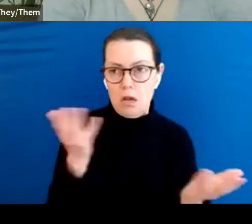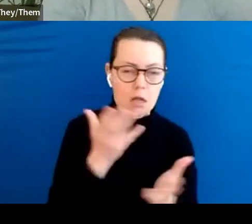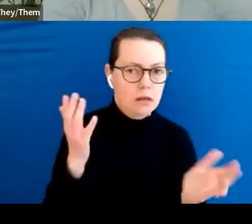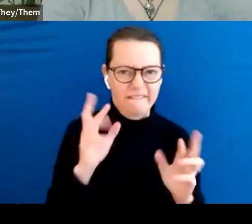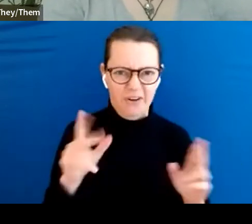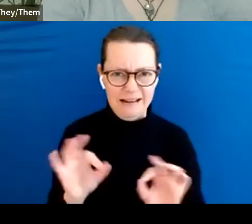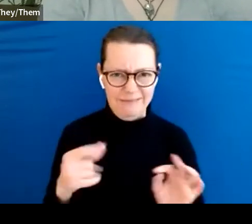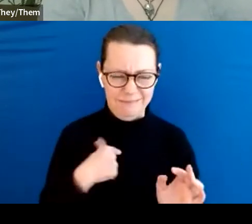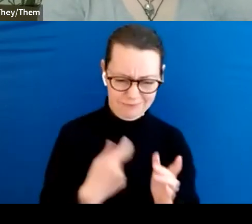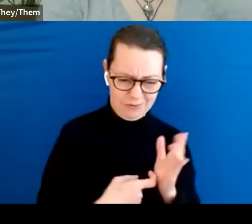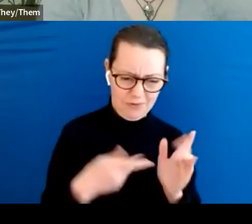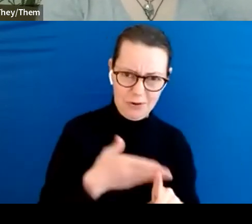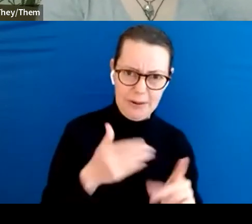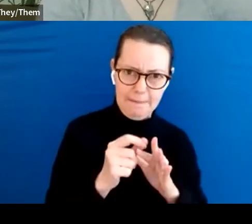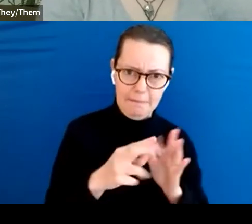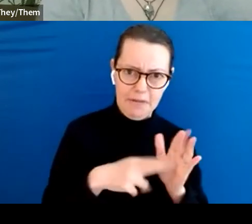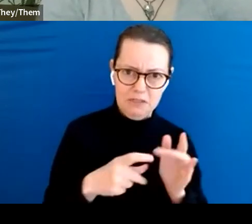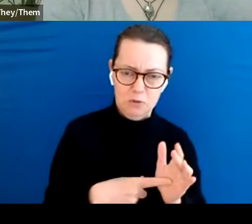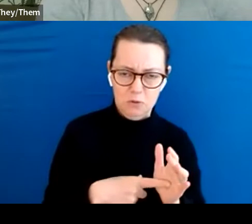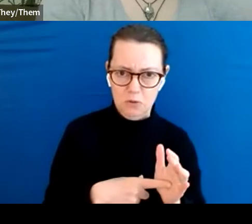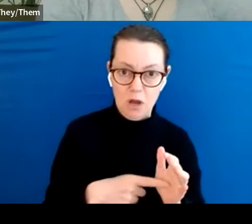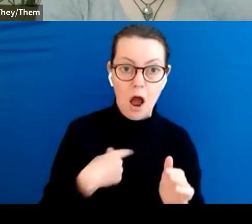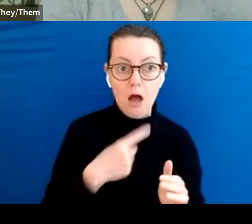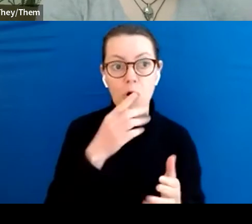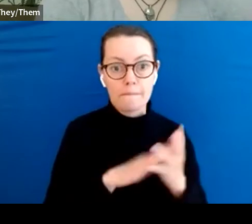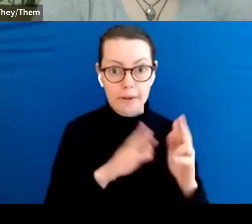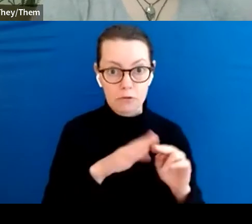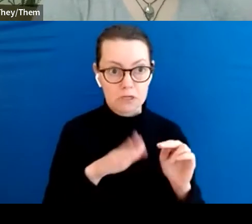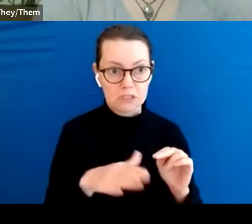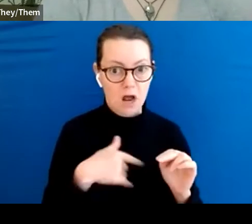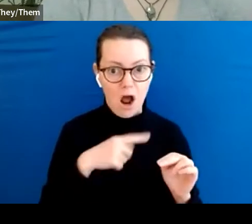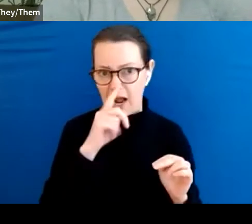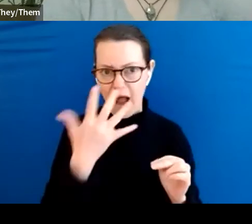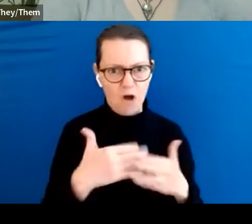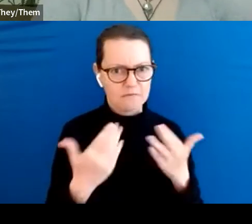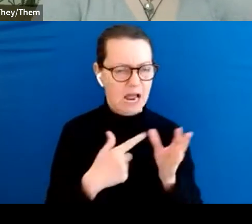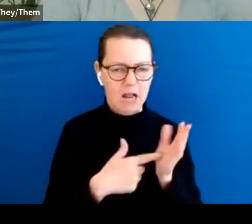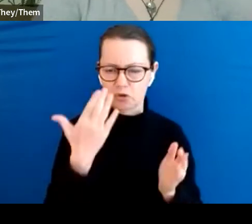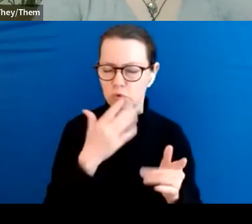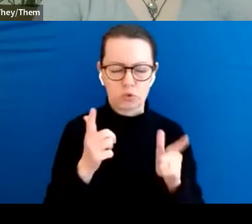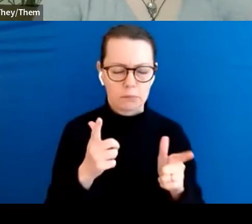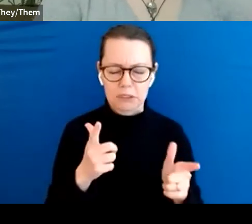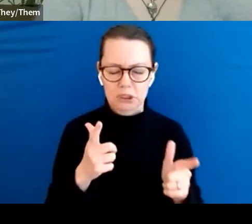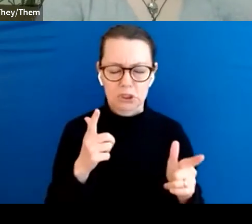One thing that was really helpful was when I told my parents that I couldn't do five days, it was just too much.